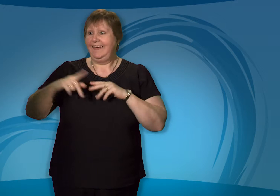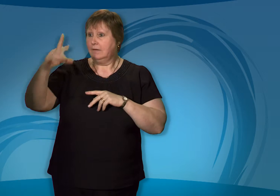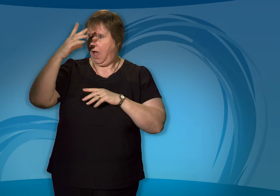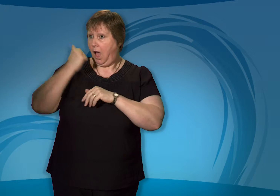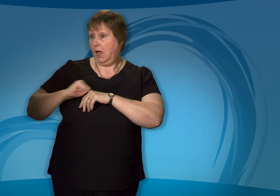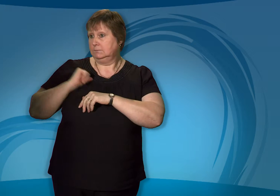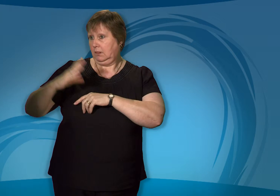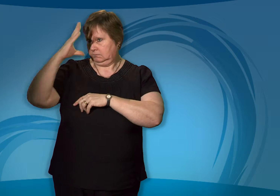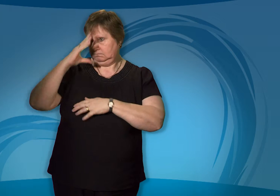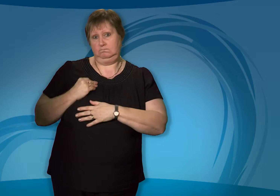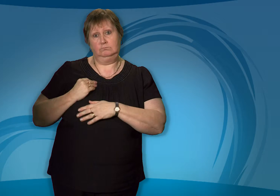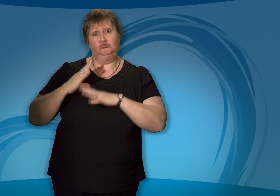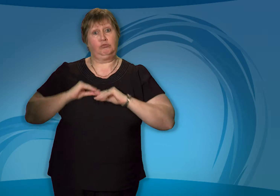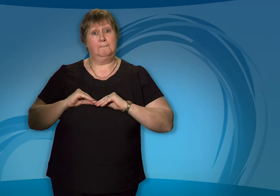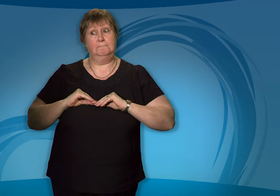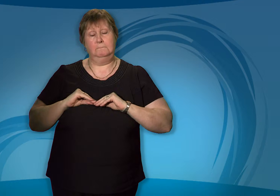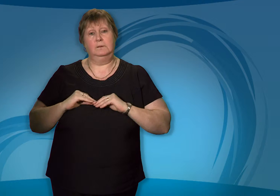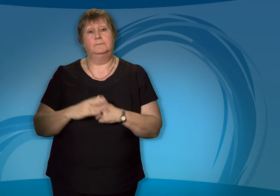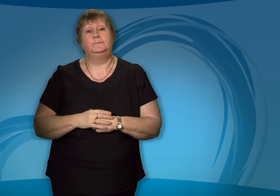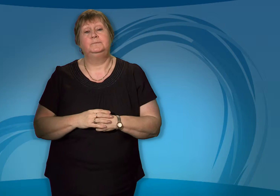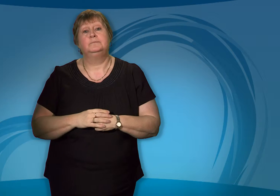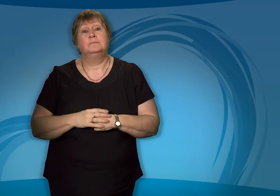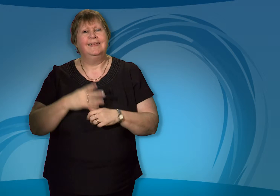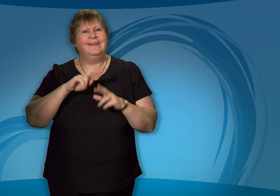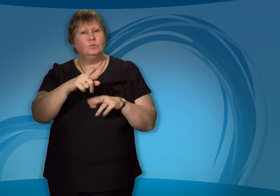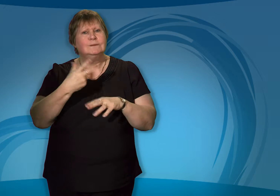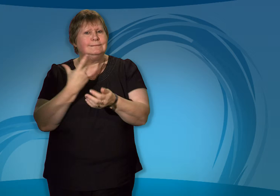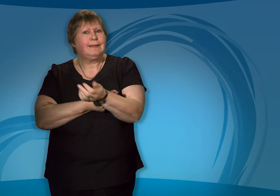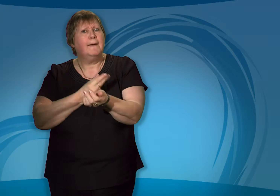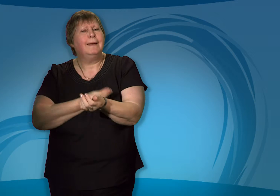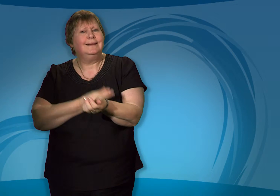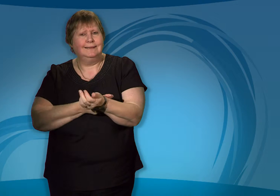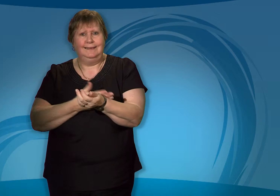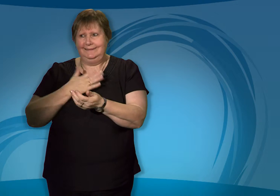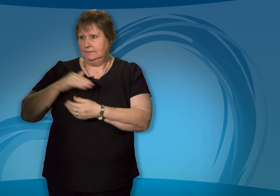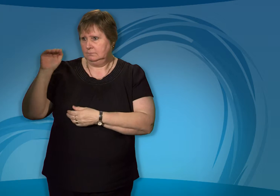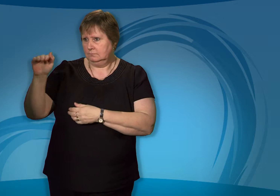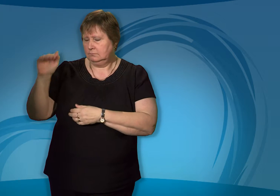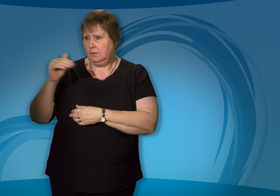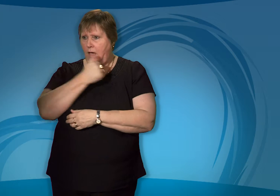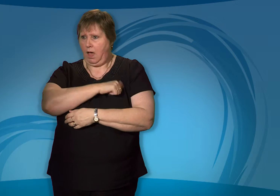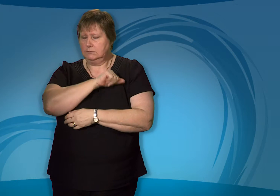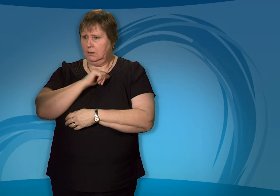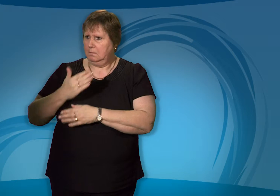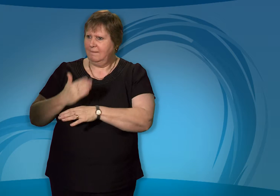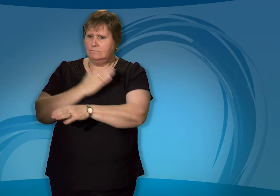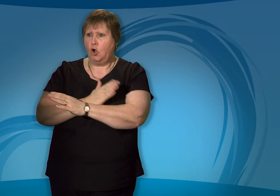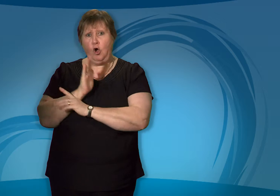unless directed otherwise. If you are diabetic please discuss this with the Endoscopy Unit